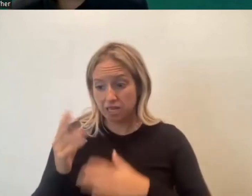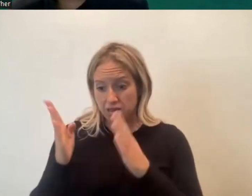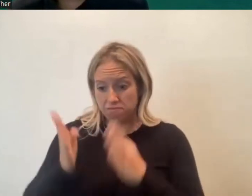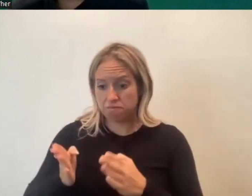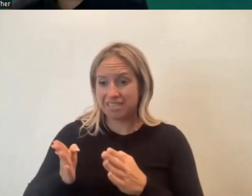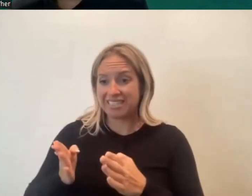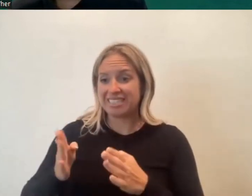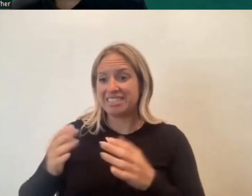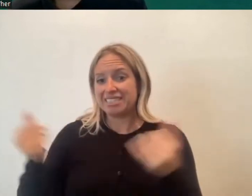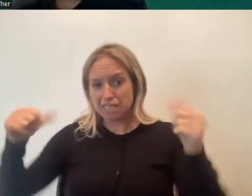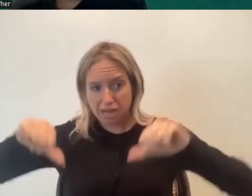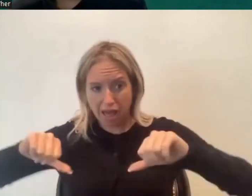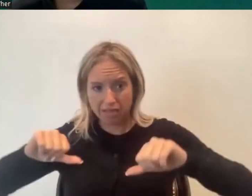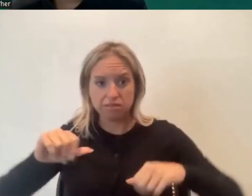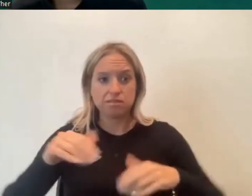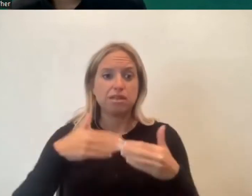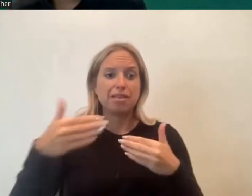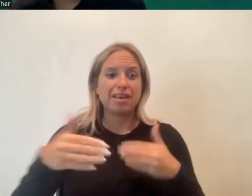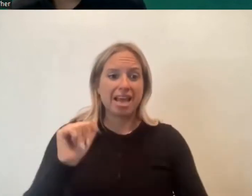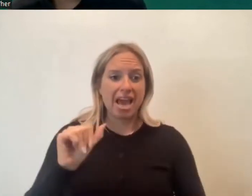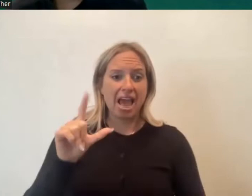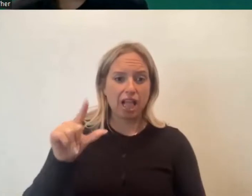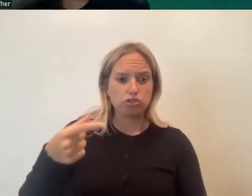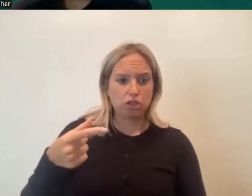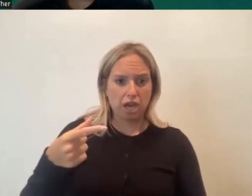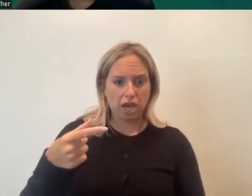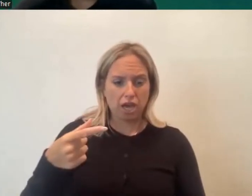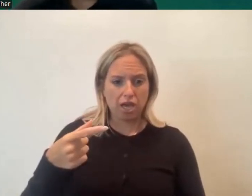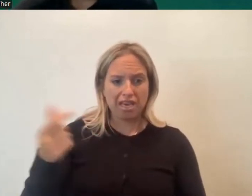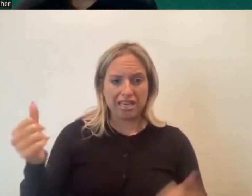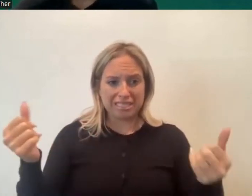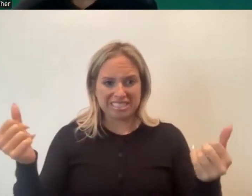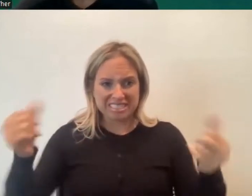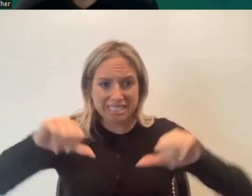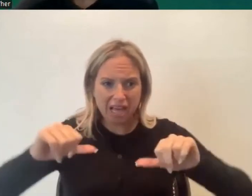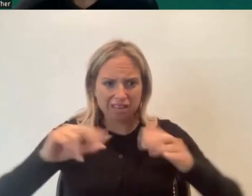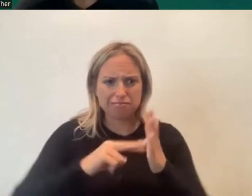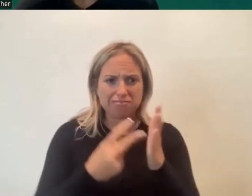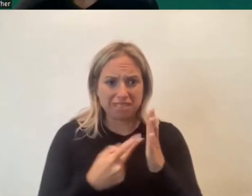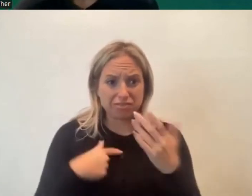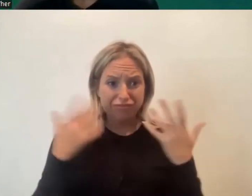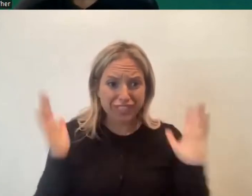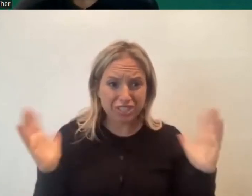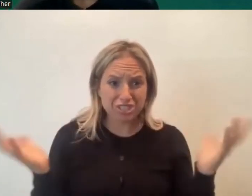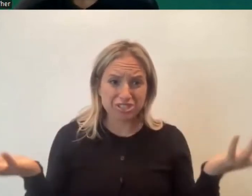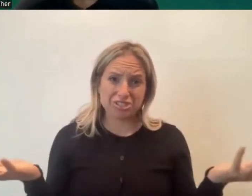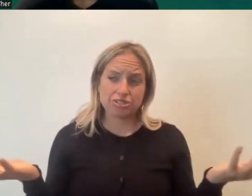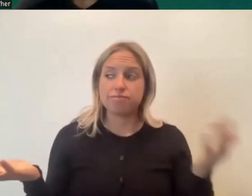So does that mean my case is over at that point? Mike: Not necessarily.